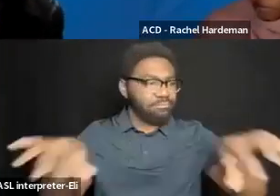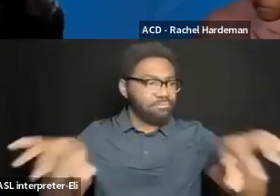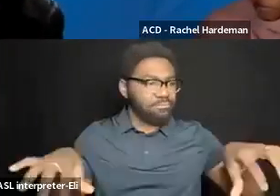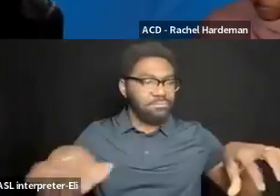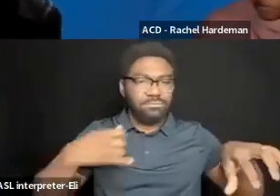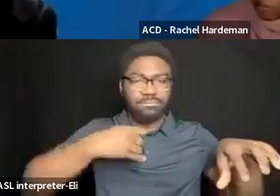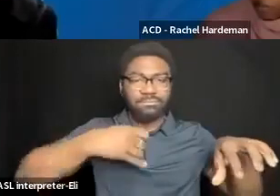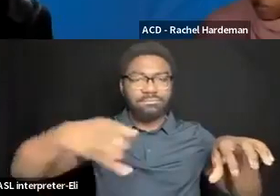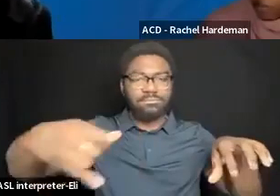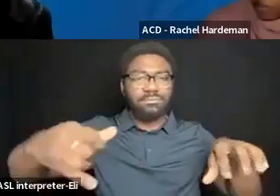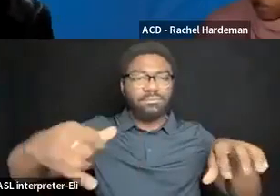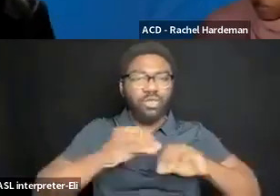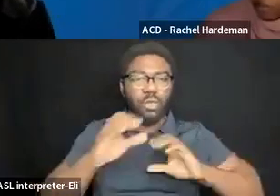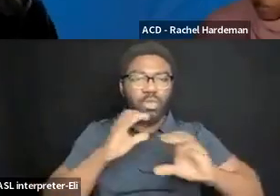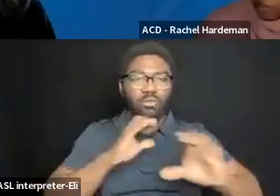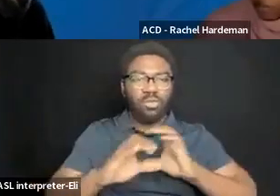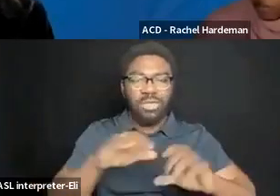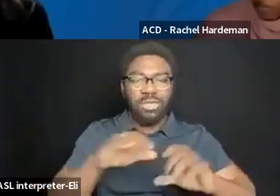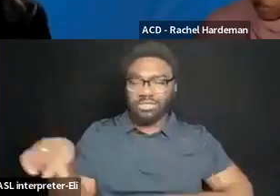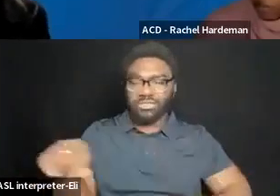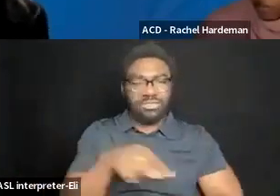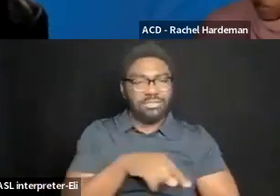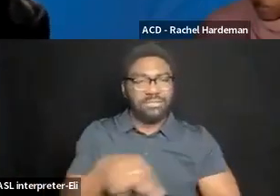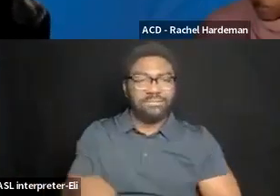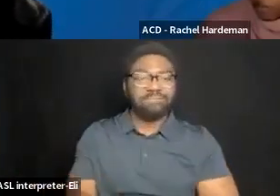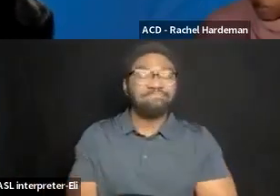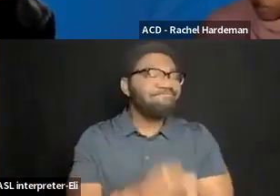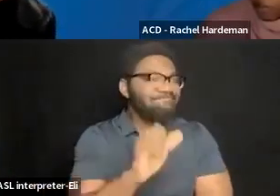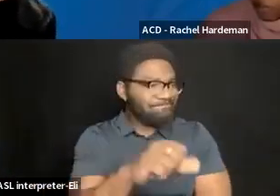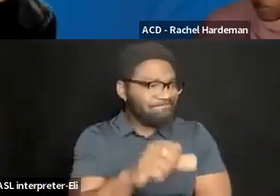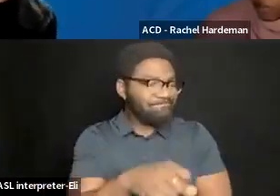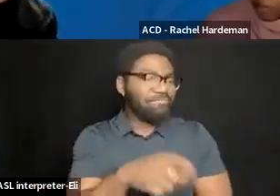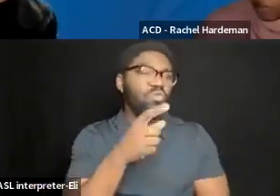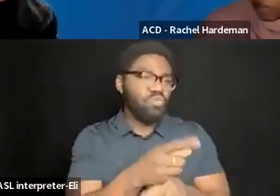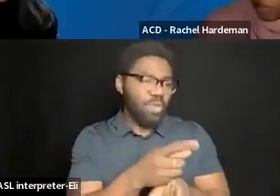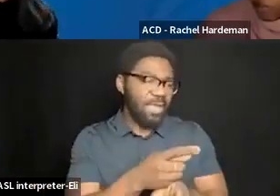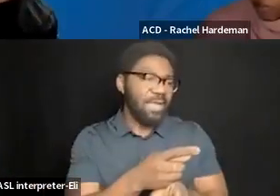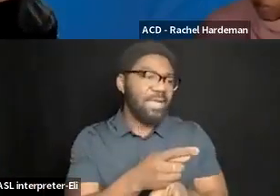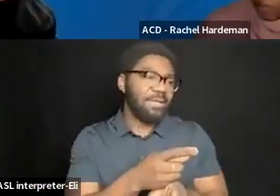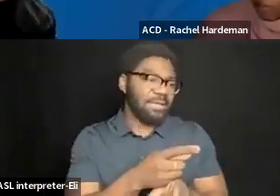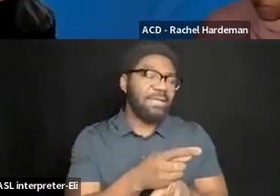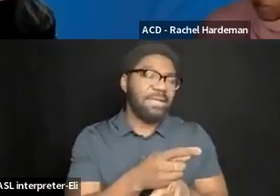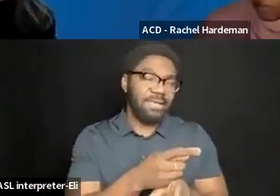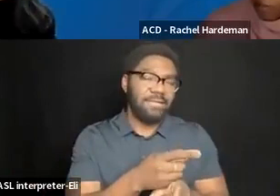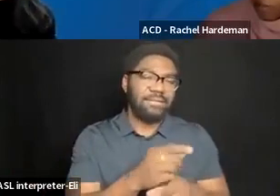to do the strike team work in parallel with the priority action team work, where the strike team work was really speaking